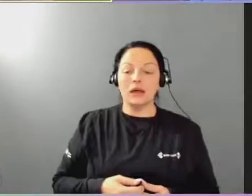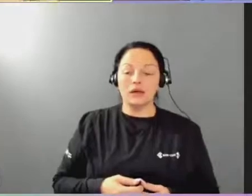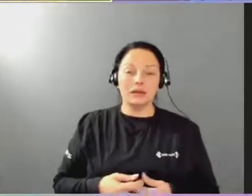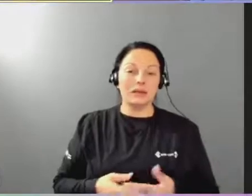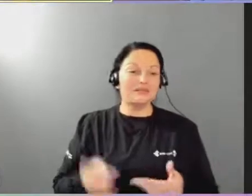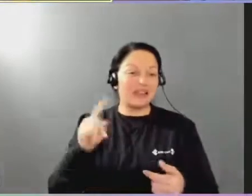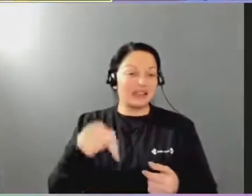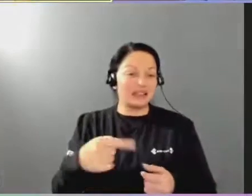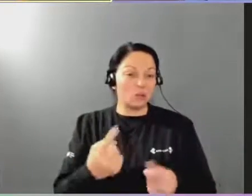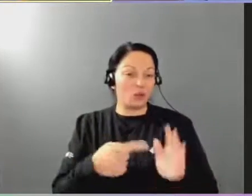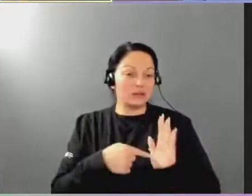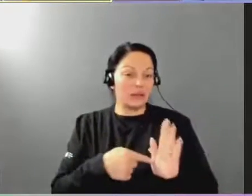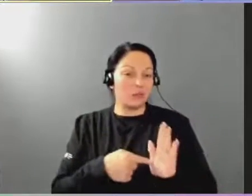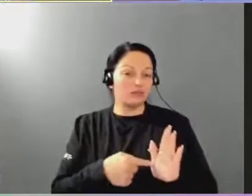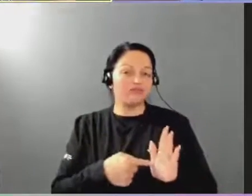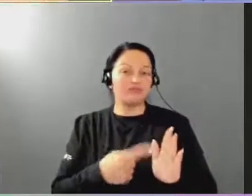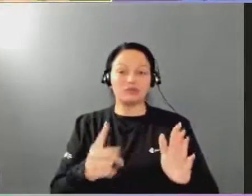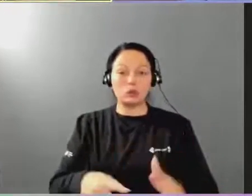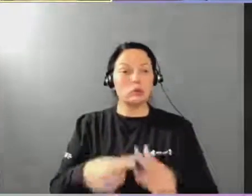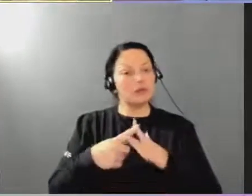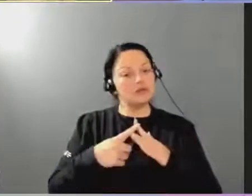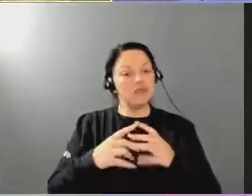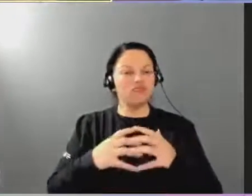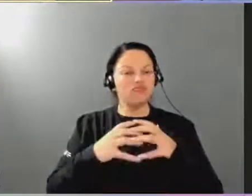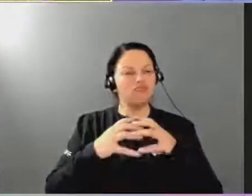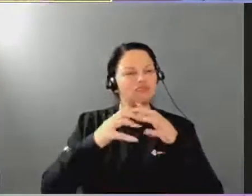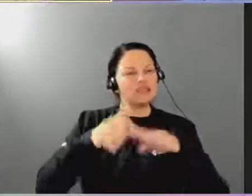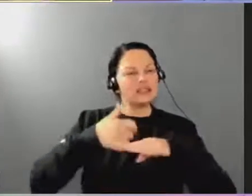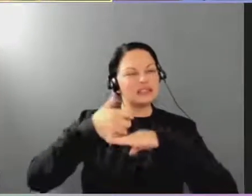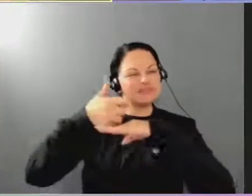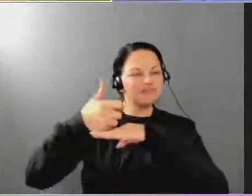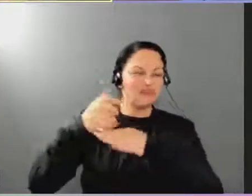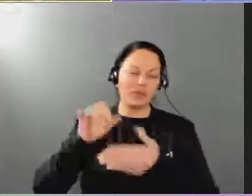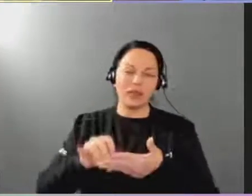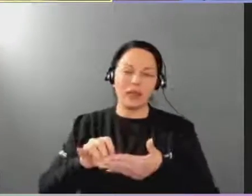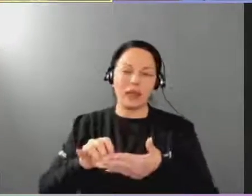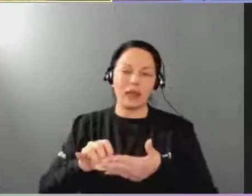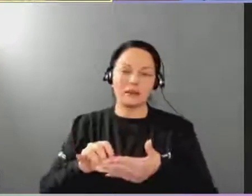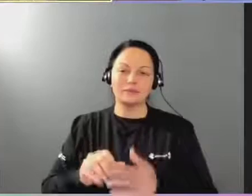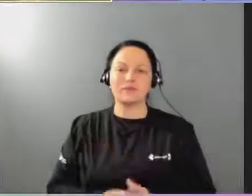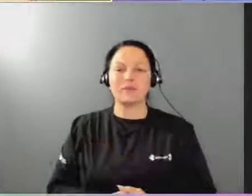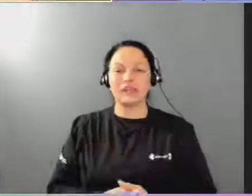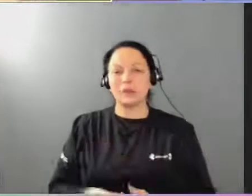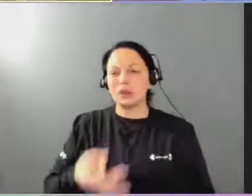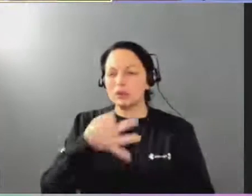them to tell you which one they prefer and why. You said this is one